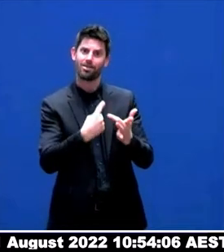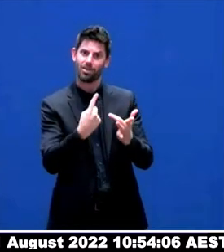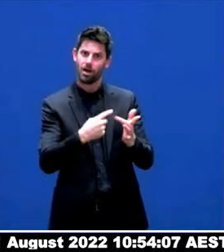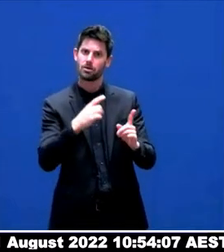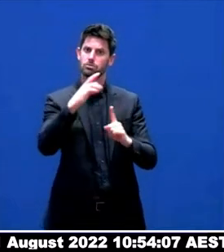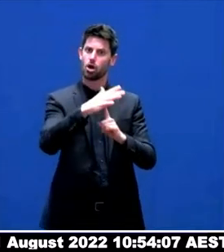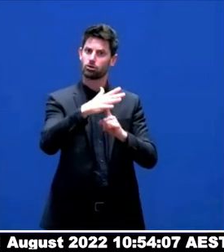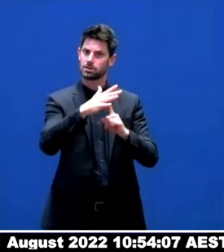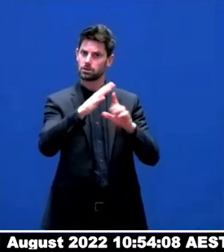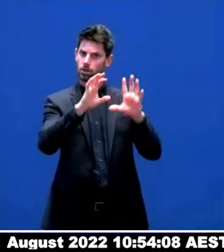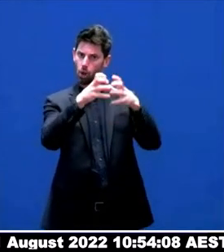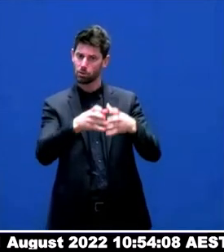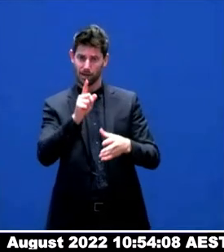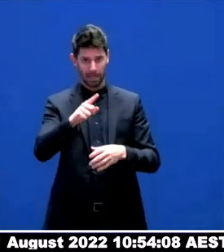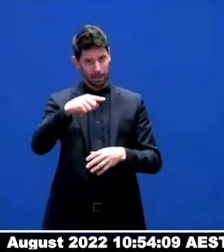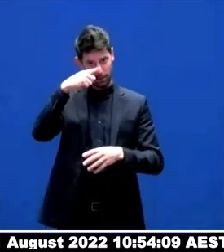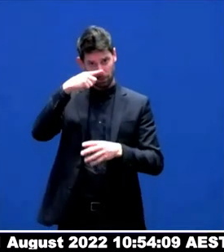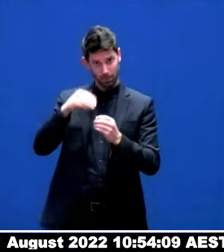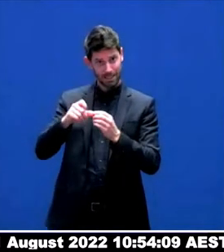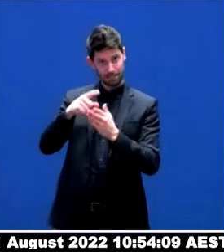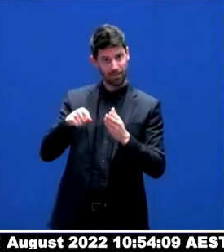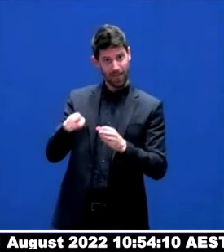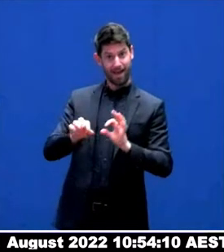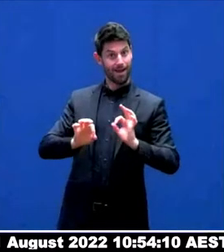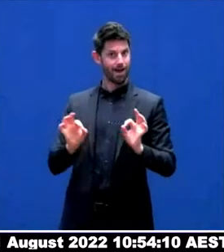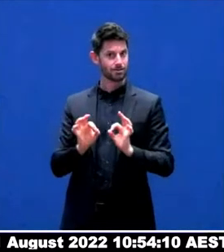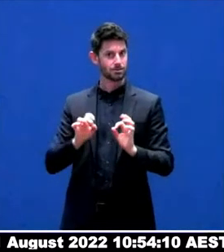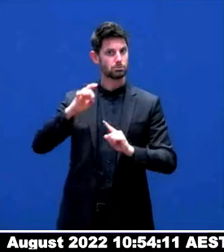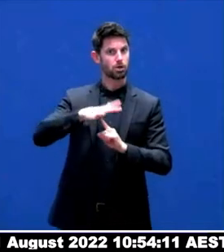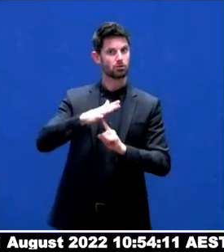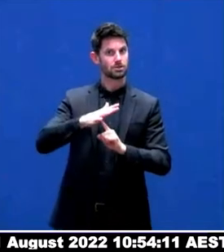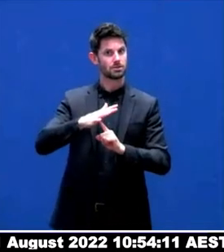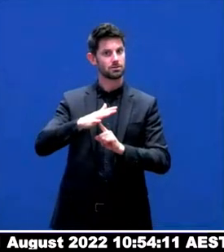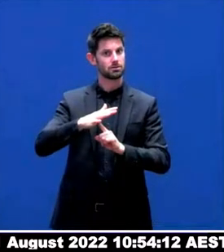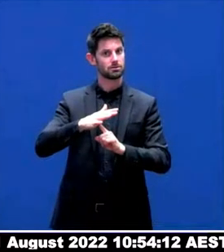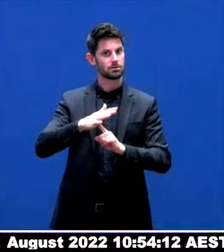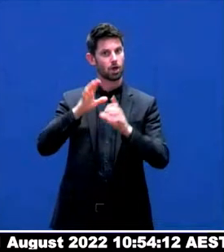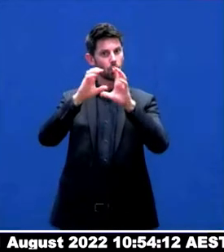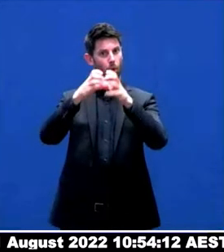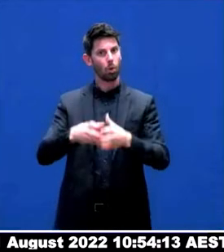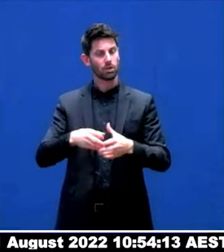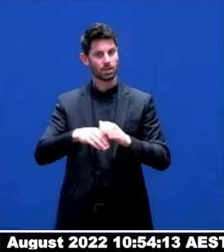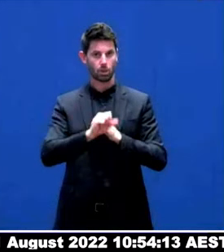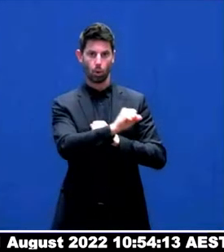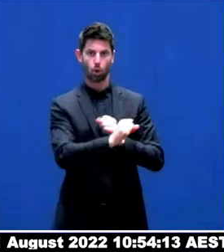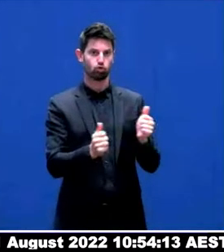Isn't it a fact that people with disability are not a priority cohort in the Commonwealth-State Funding Agreement? It doesn't mention them at all?